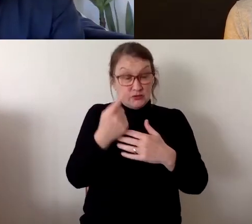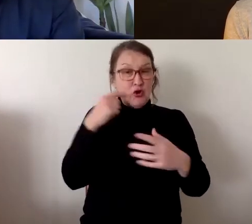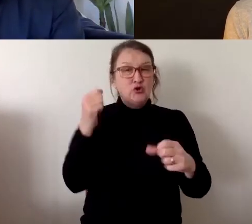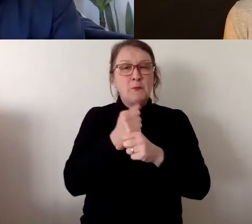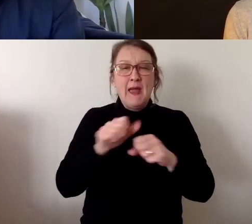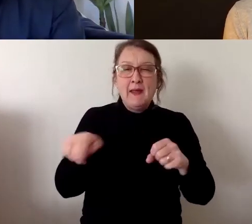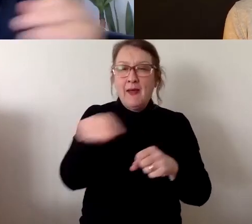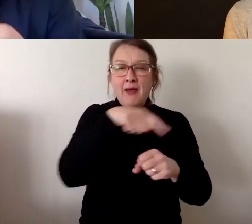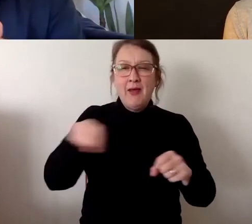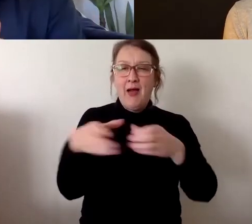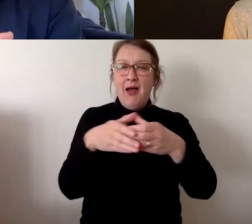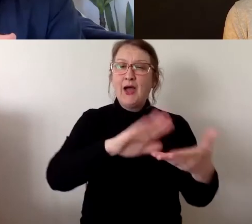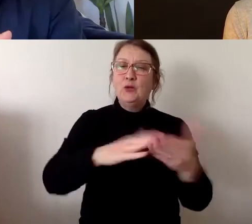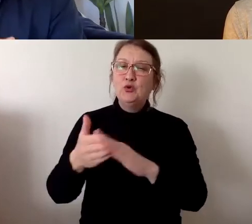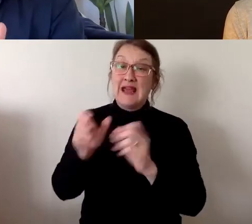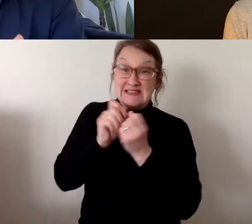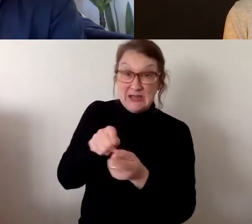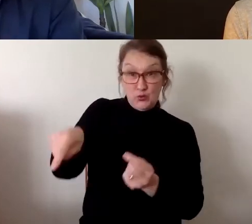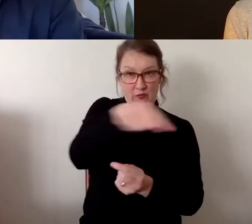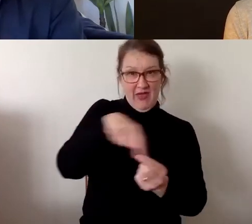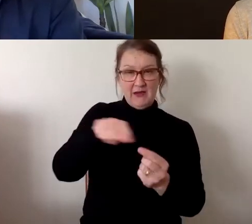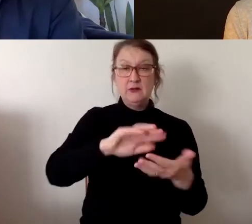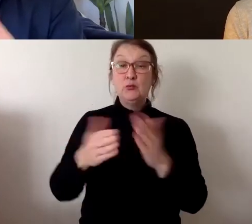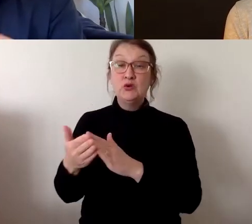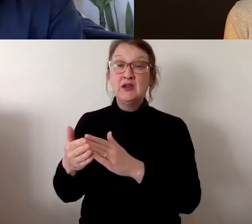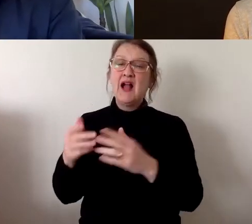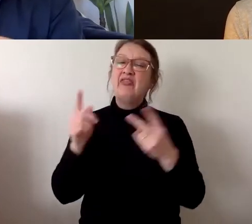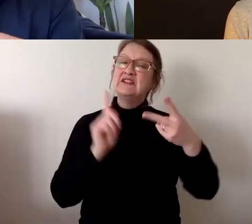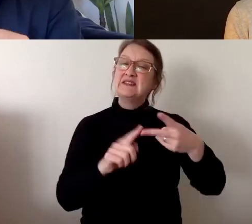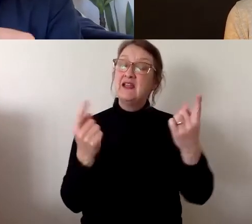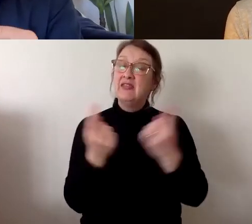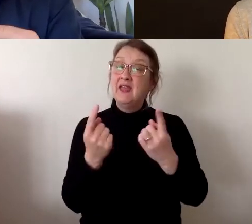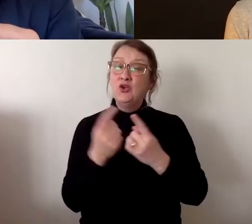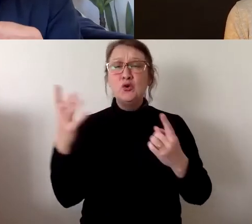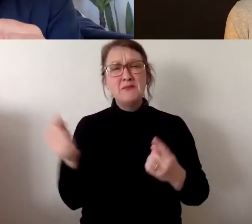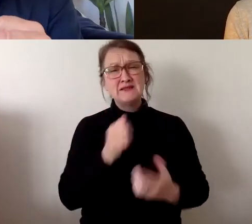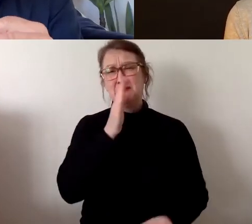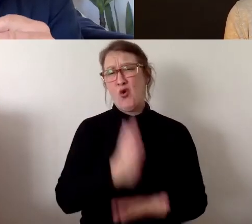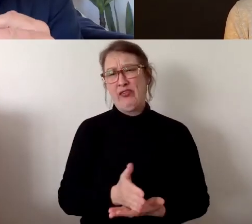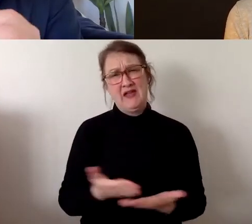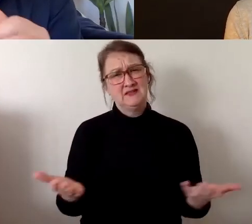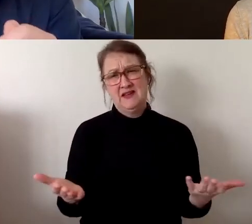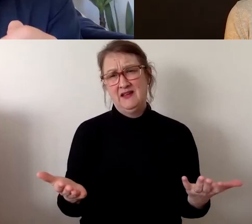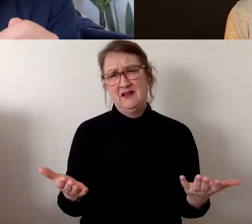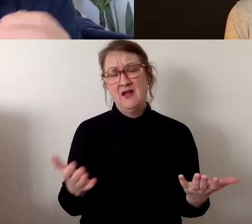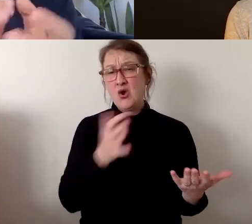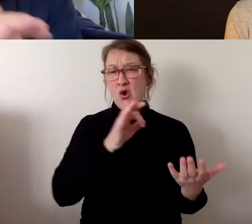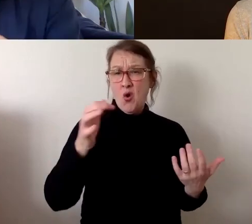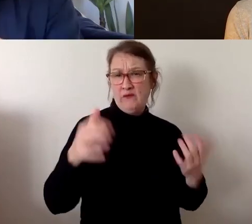community. The second thing is - be authentic. There's no marketing whiz-bangry. There's no flaming logos.